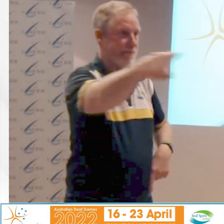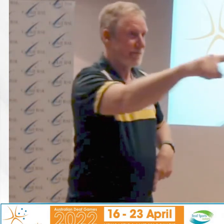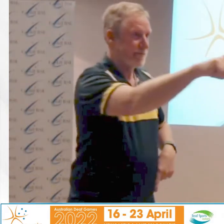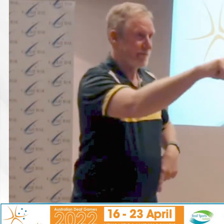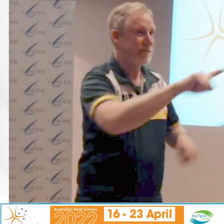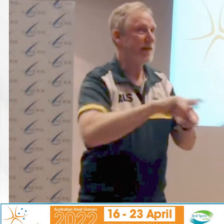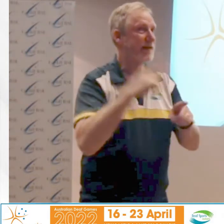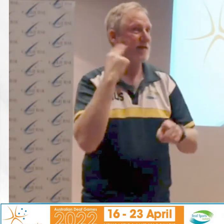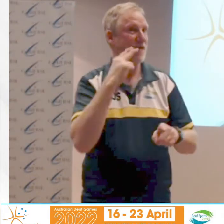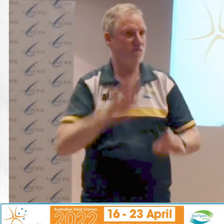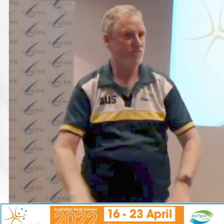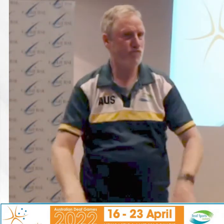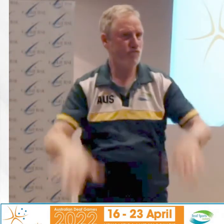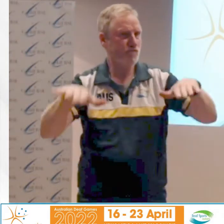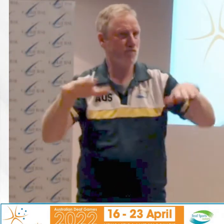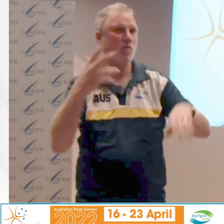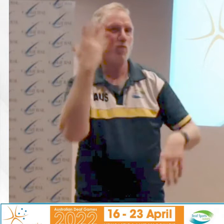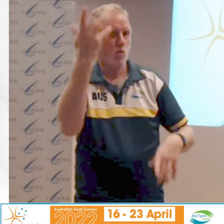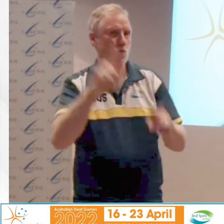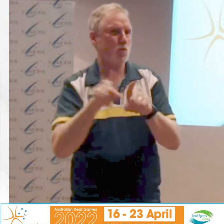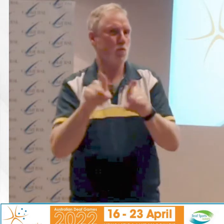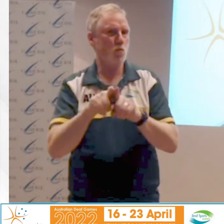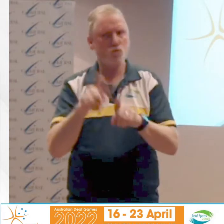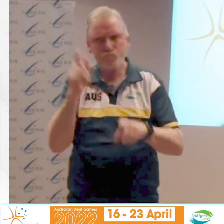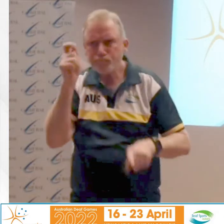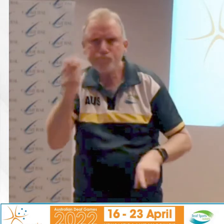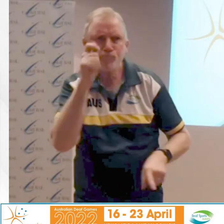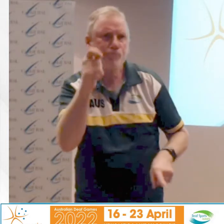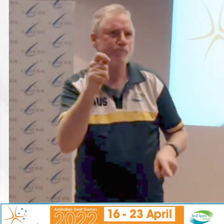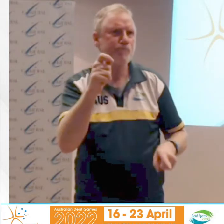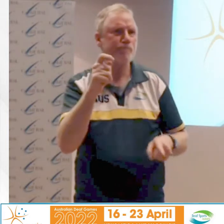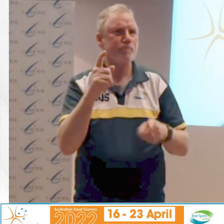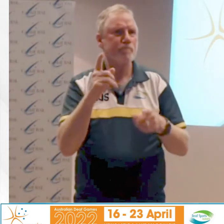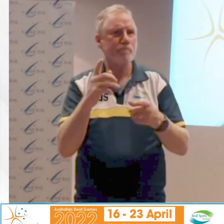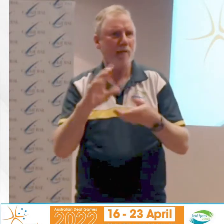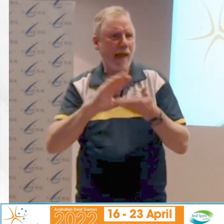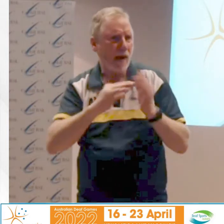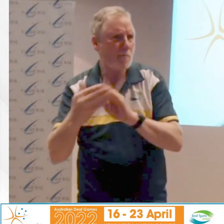i see many of them in this room who have grown up or have children that will grow up into the